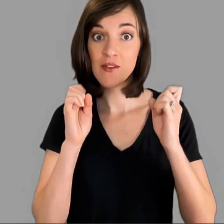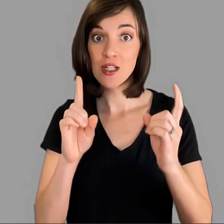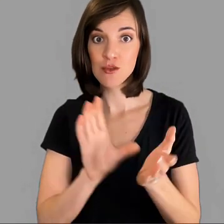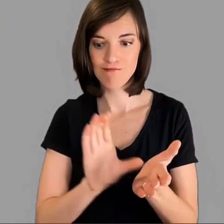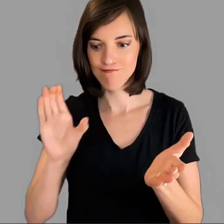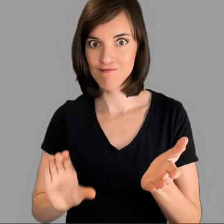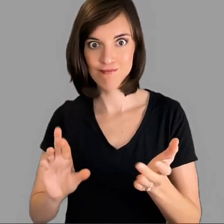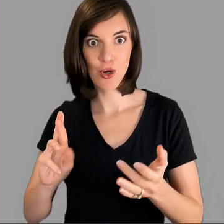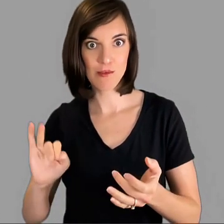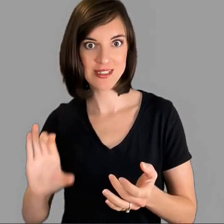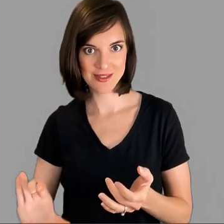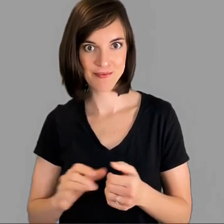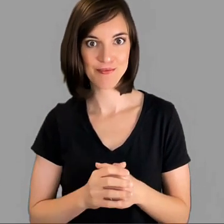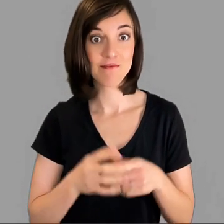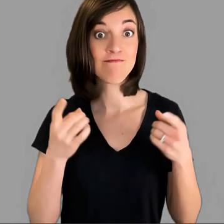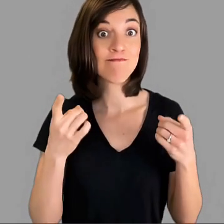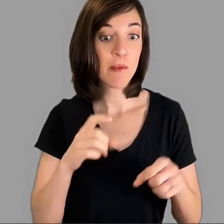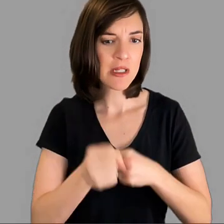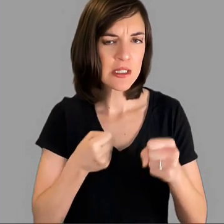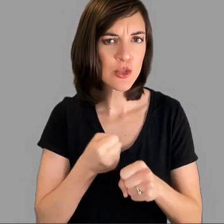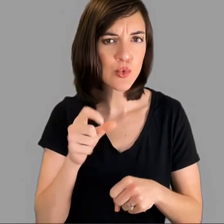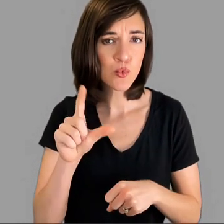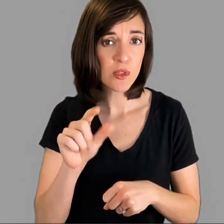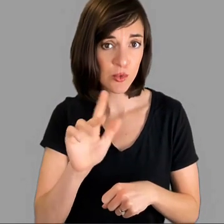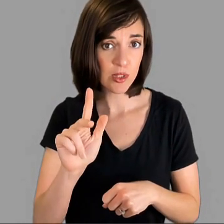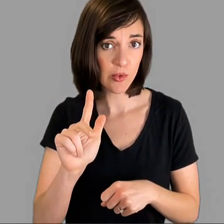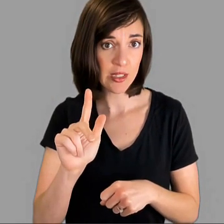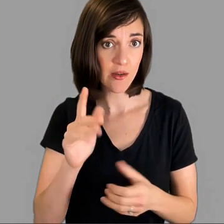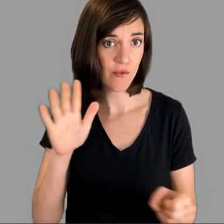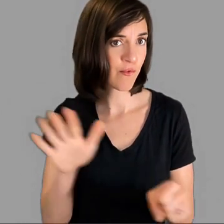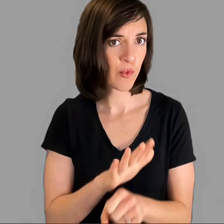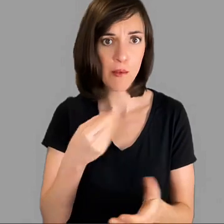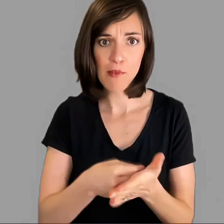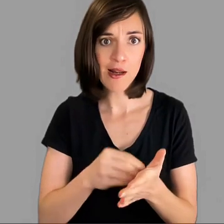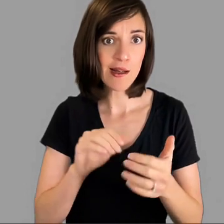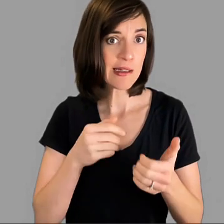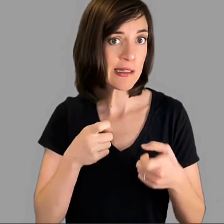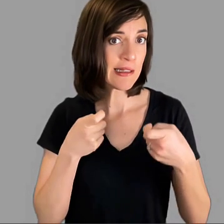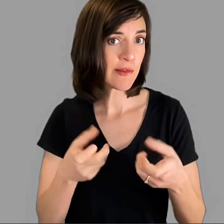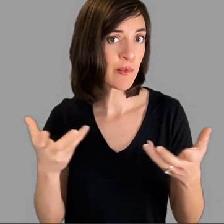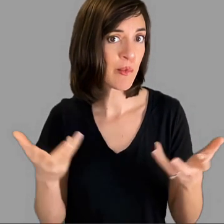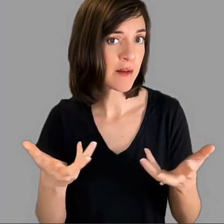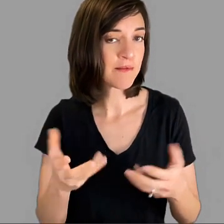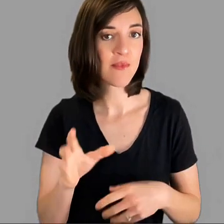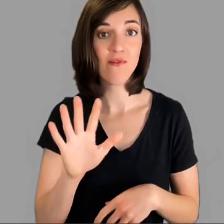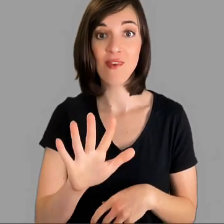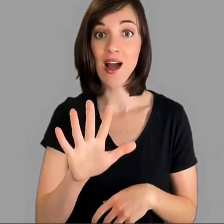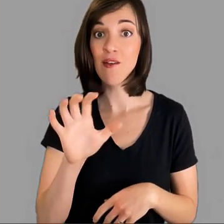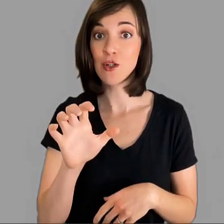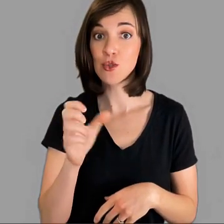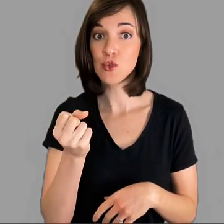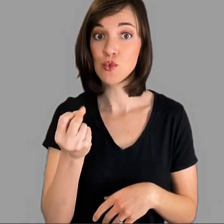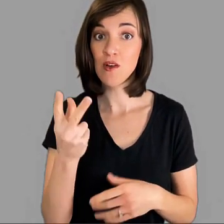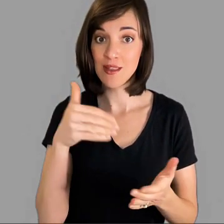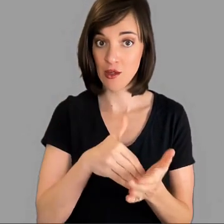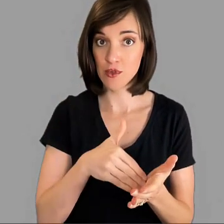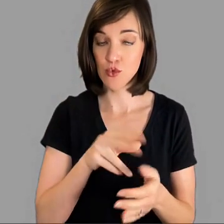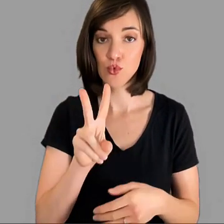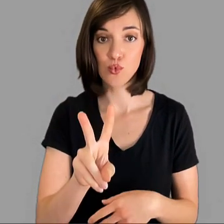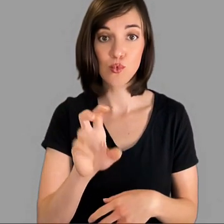the total amount of federal grant funds awarded were $512,357. The remaining 27 percent of the